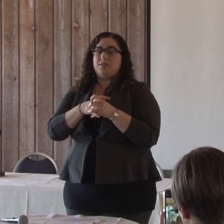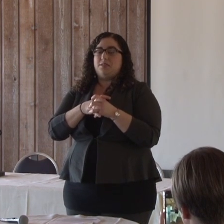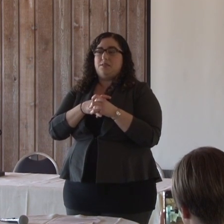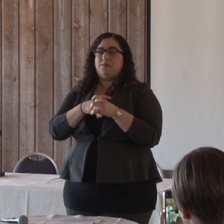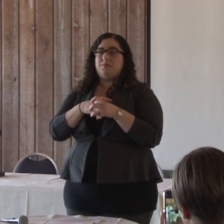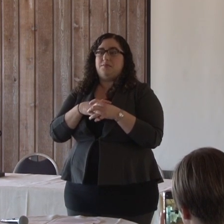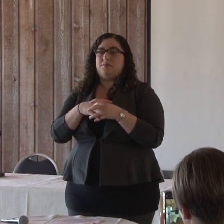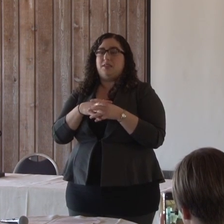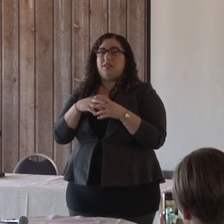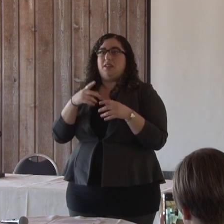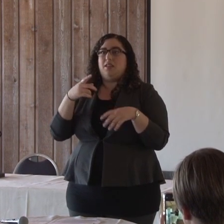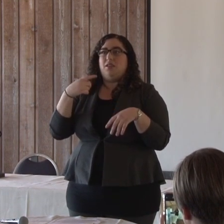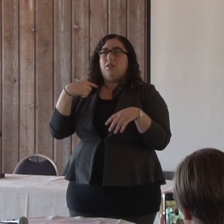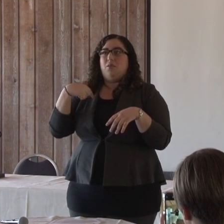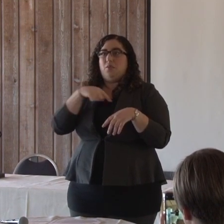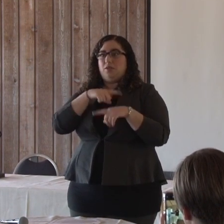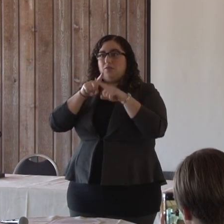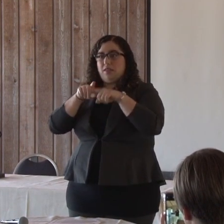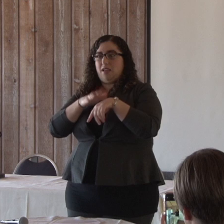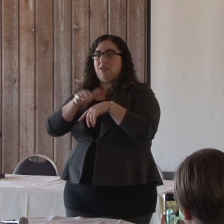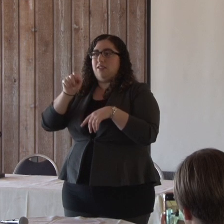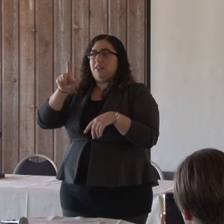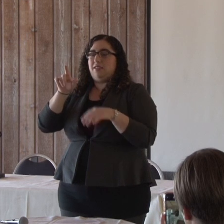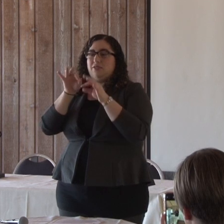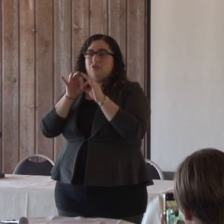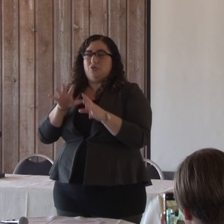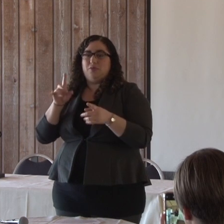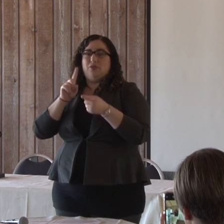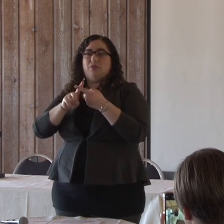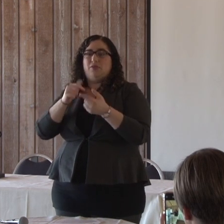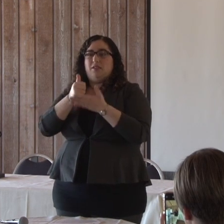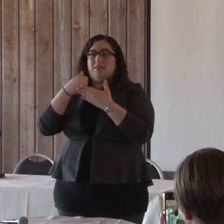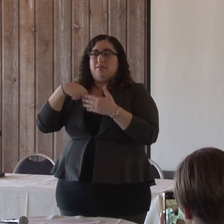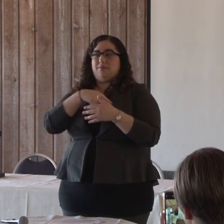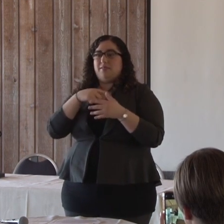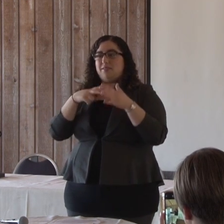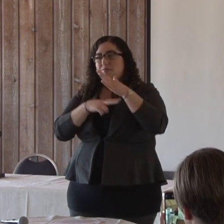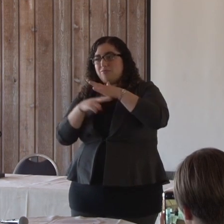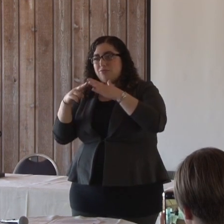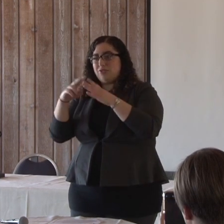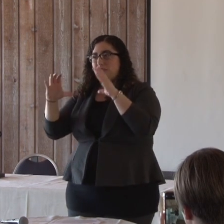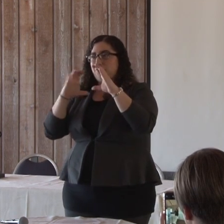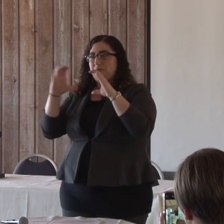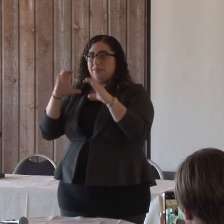But ASL interpreters in these various situations and communities are so important.